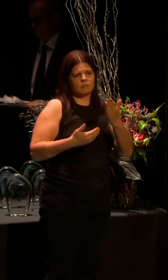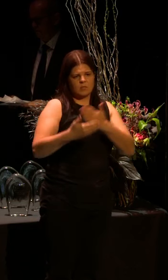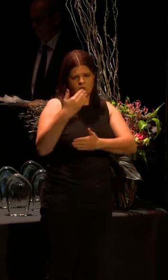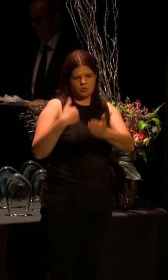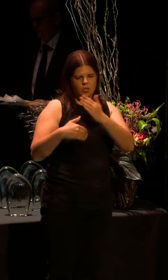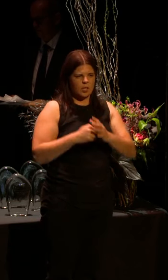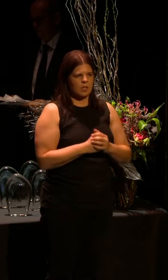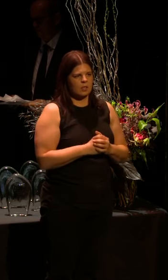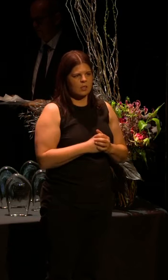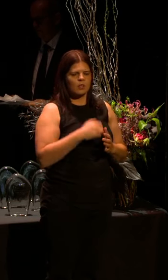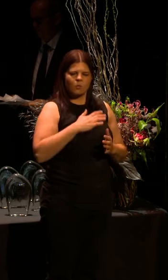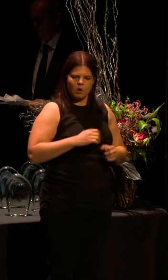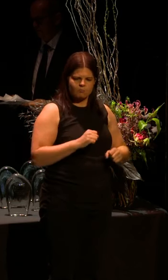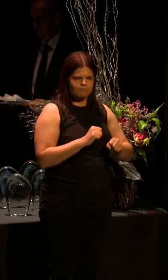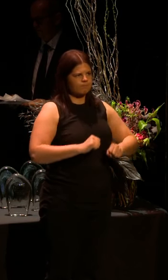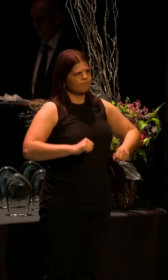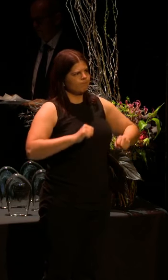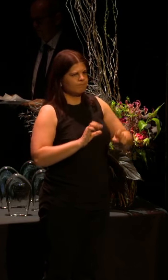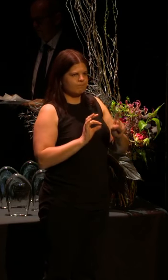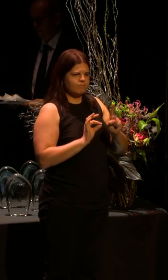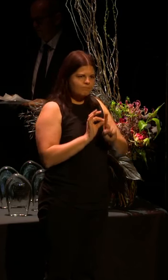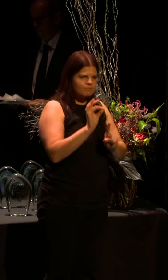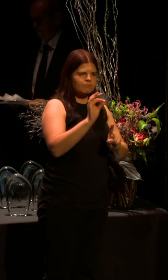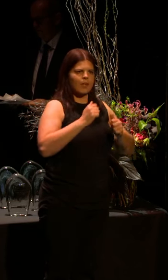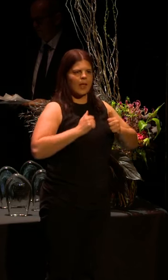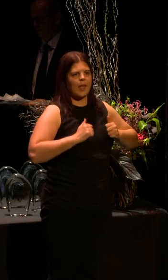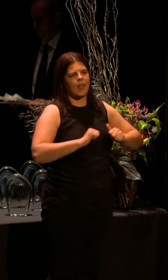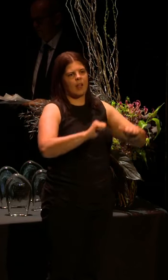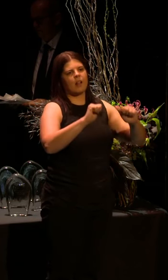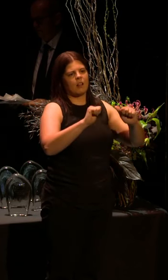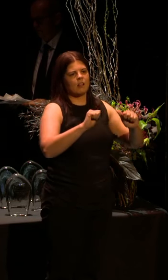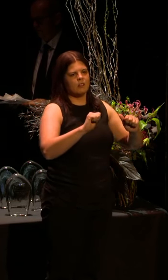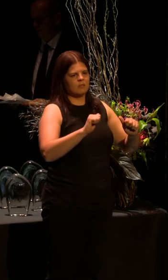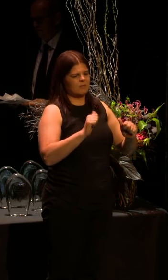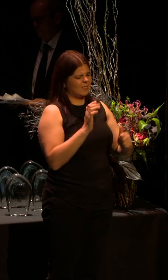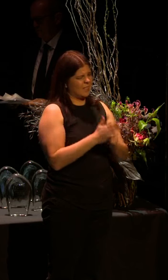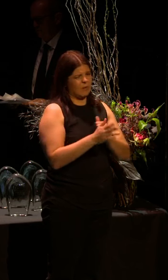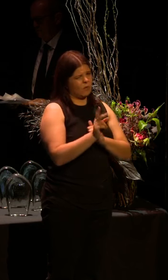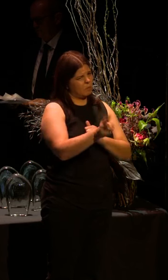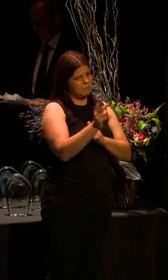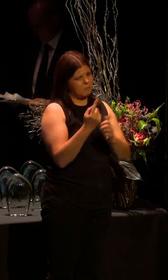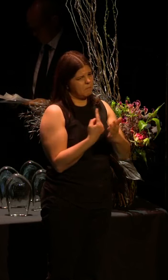So as you connect, learn and share today, tomorrow and beyond,